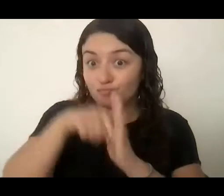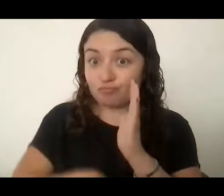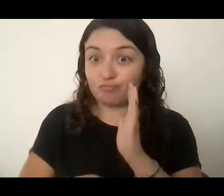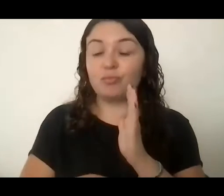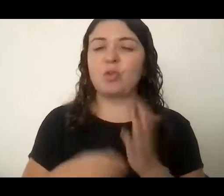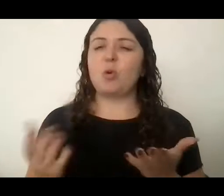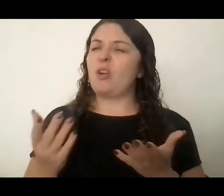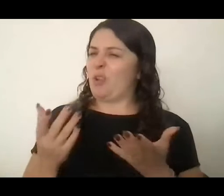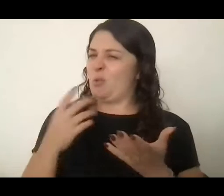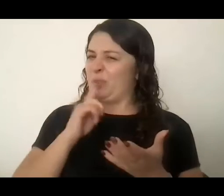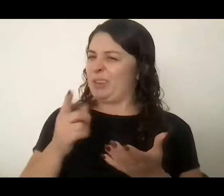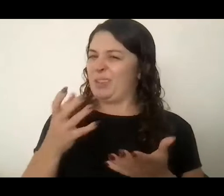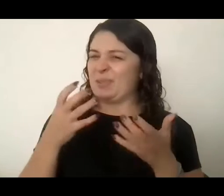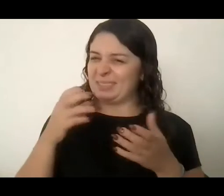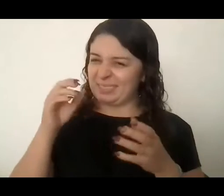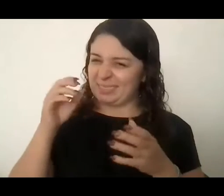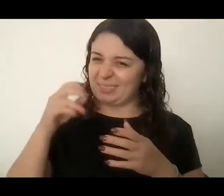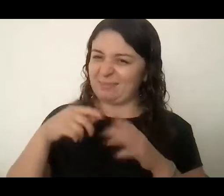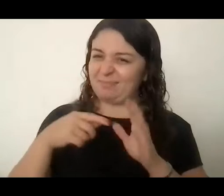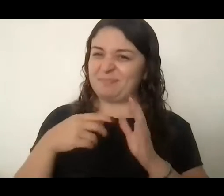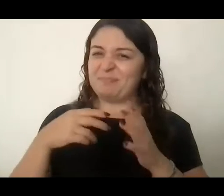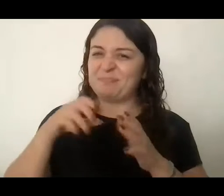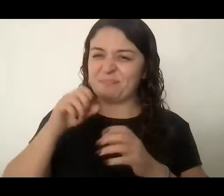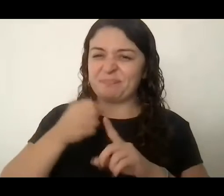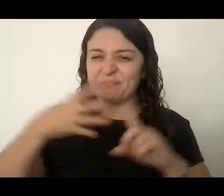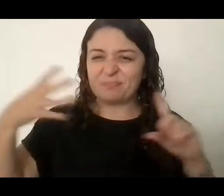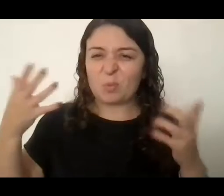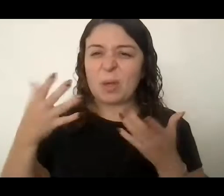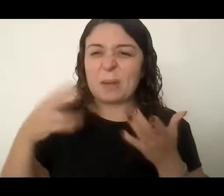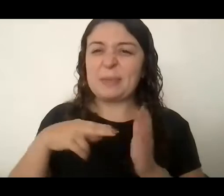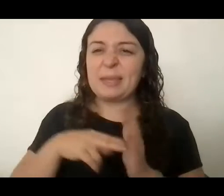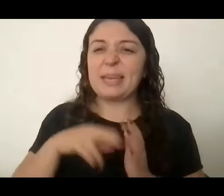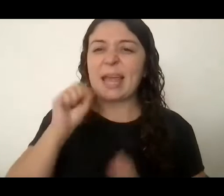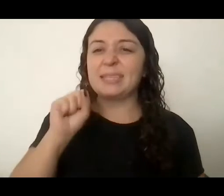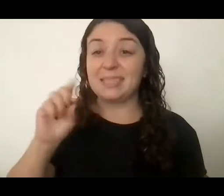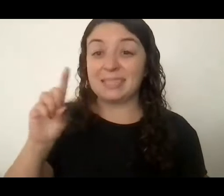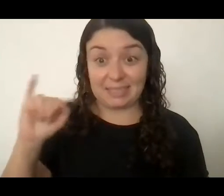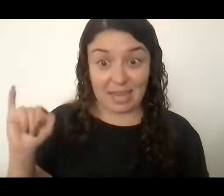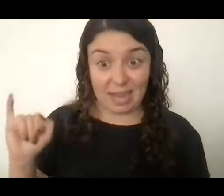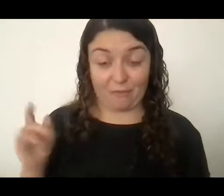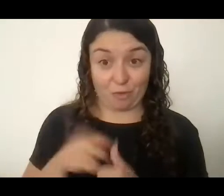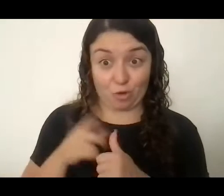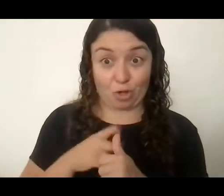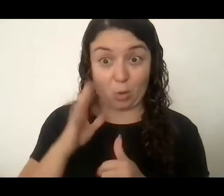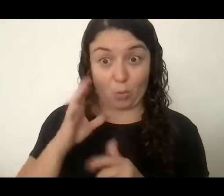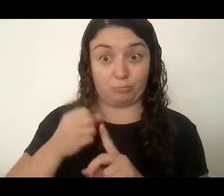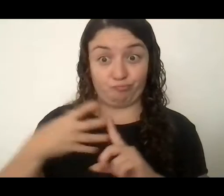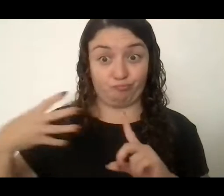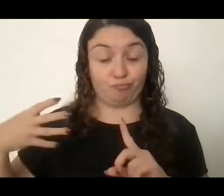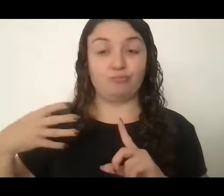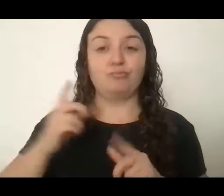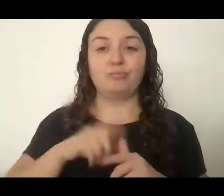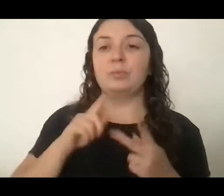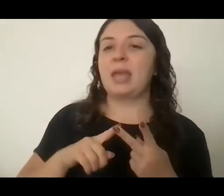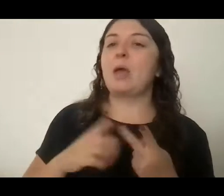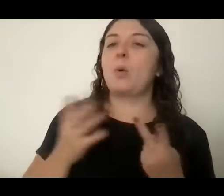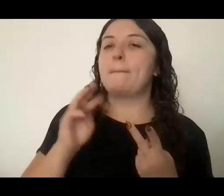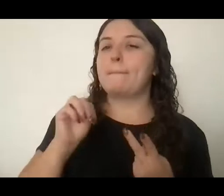knows what I mean when I say SSDI, and then and also the Medicare that comes along with it. And